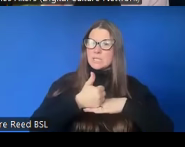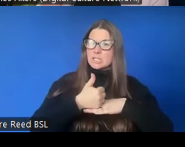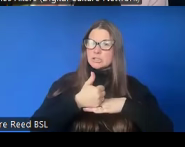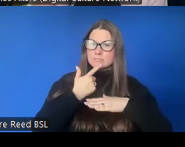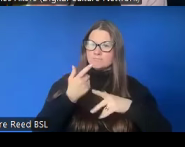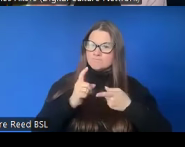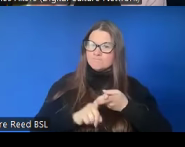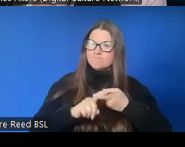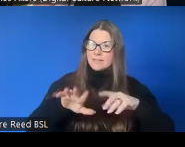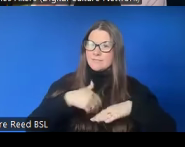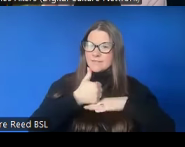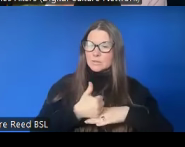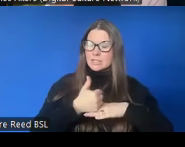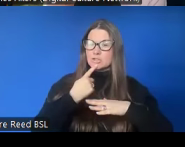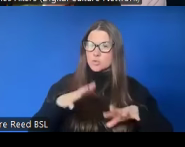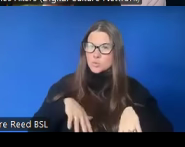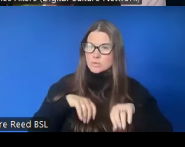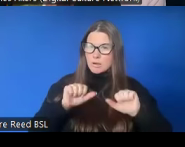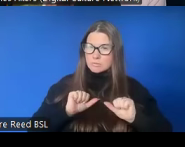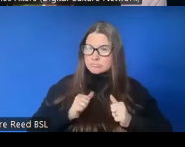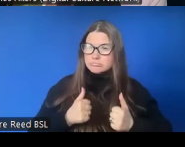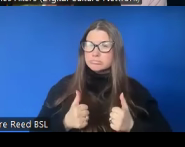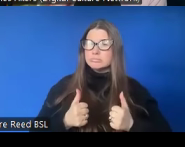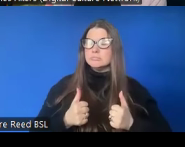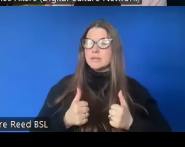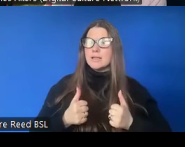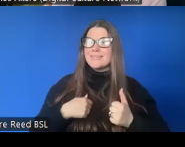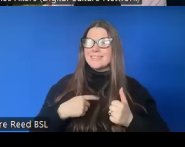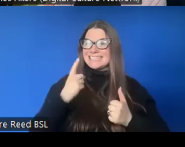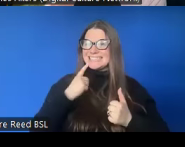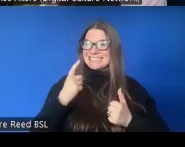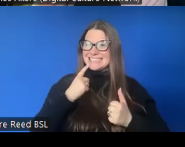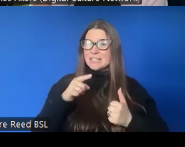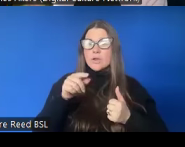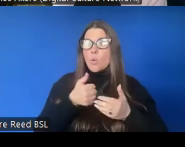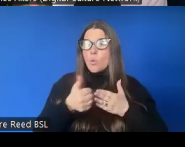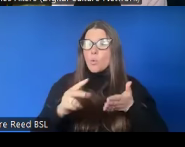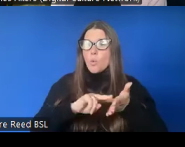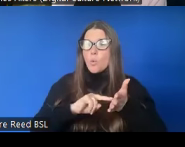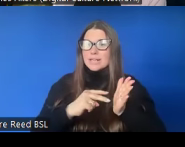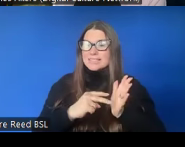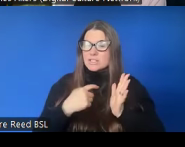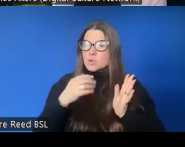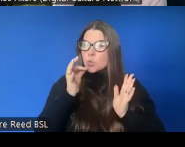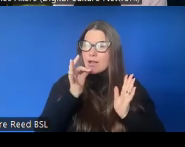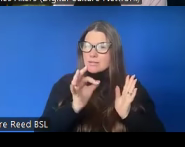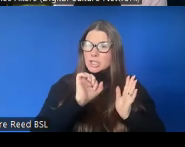What we do sometimes with organizations is plot out all the systems they're using. This is one example.